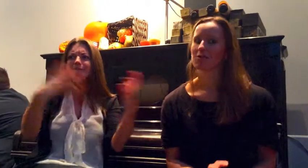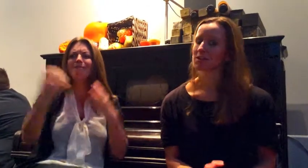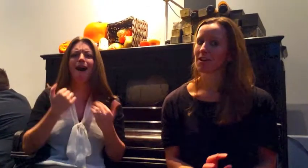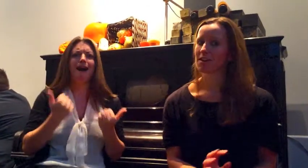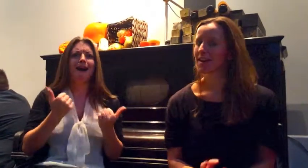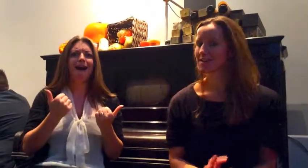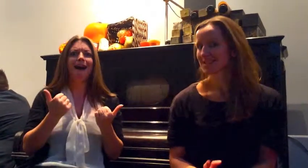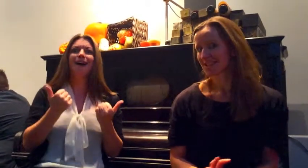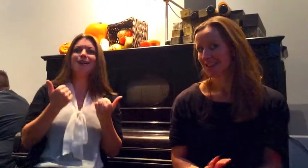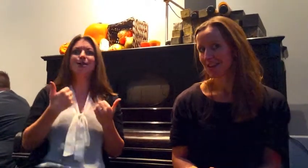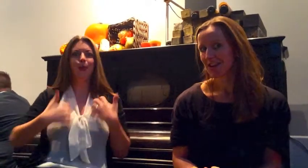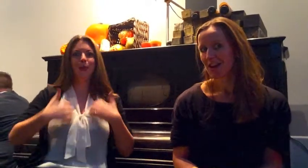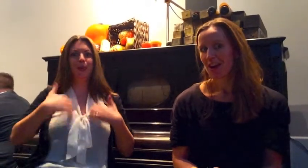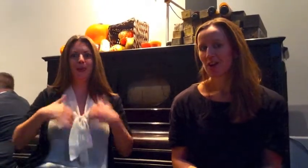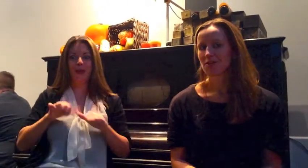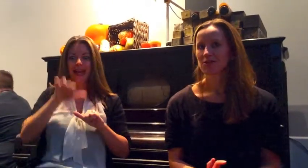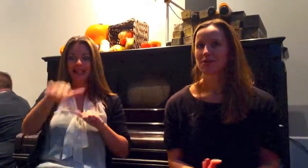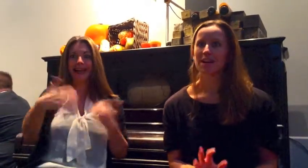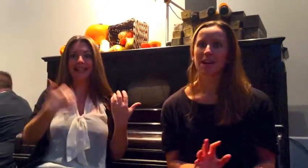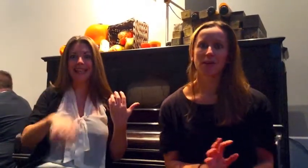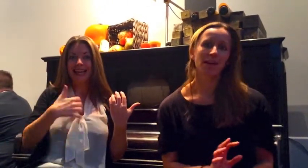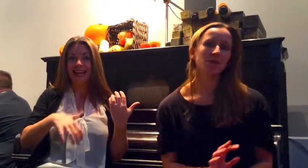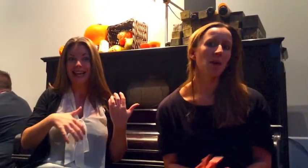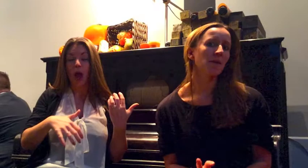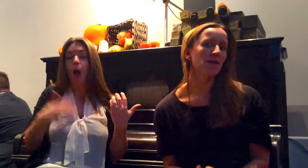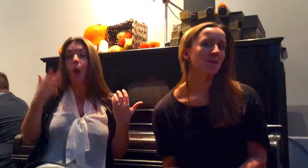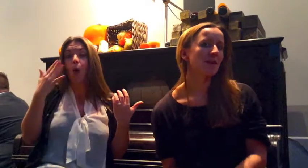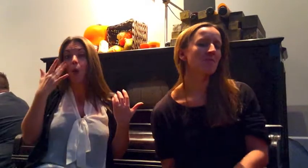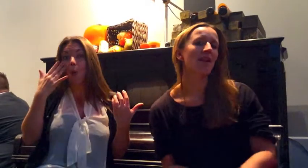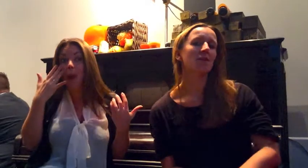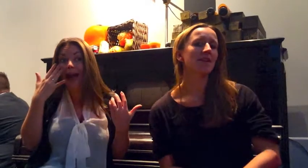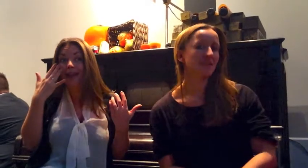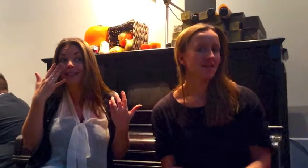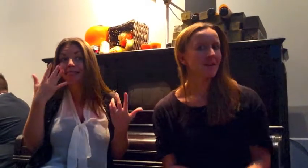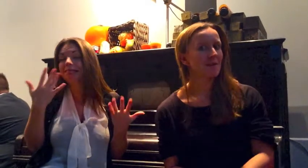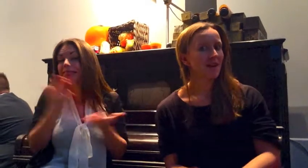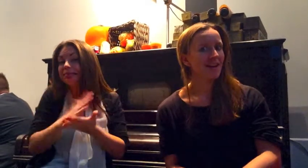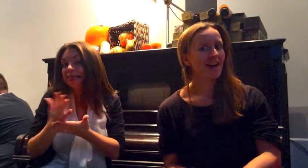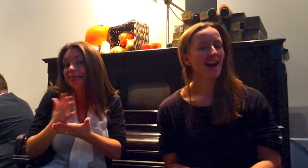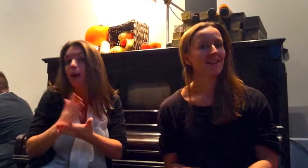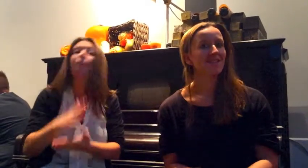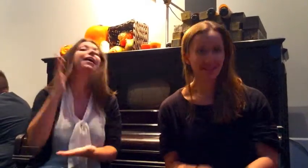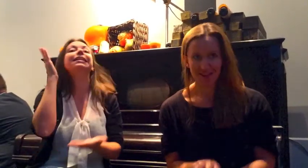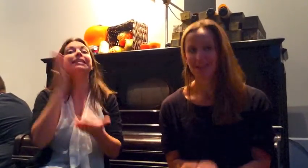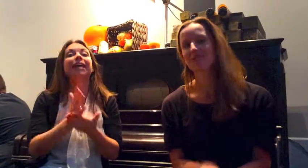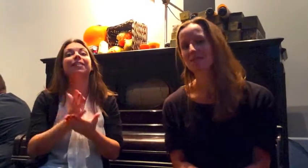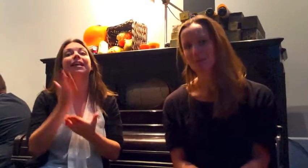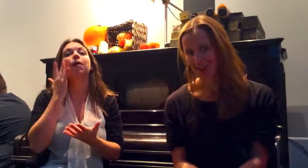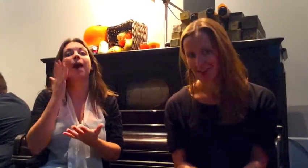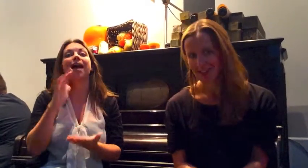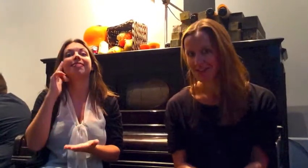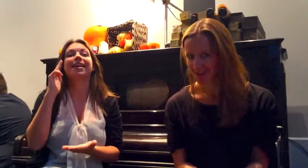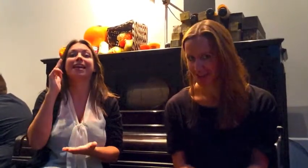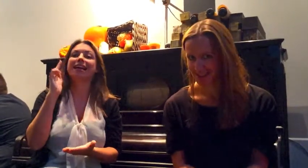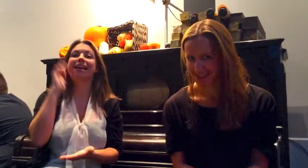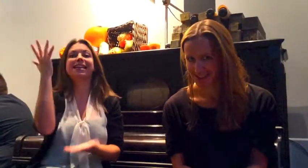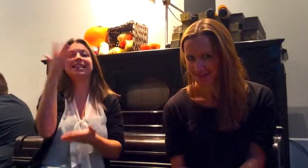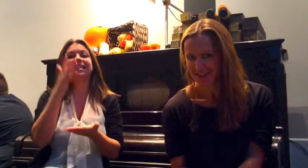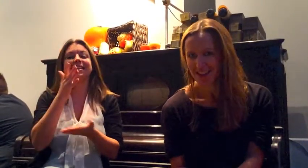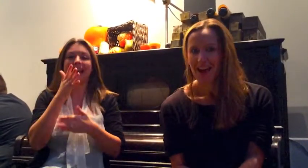forward to doing our next gig. Not sure when our next public one will be but we will definitely be playing at the Deafinitely Christmas party, which is very exciting.